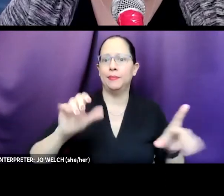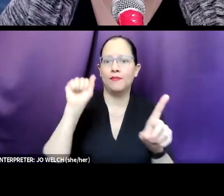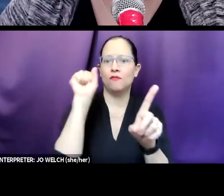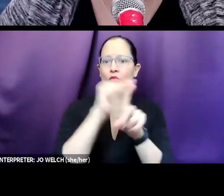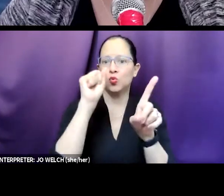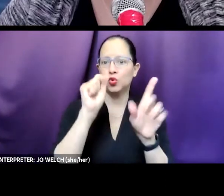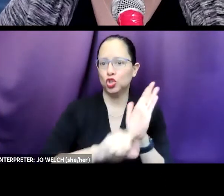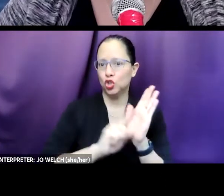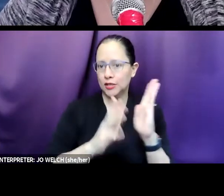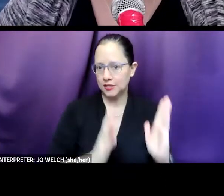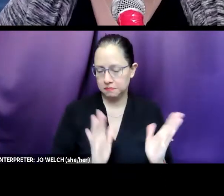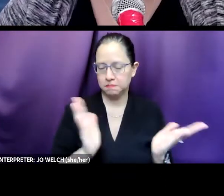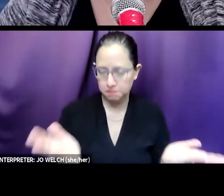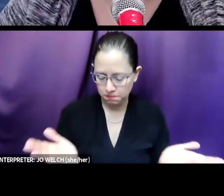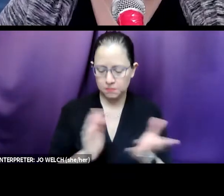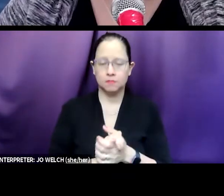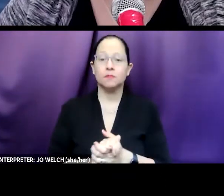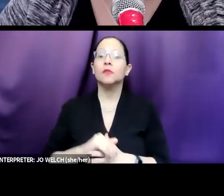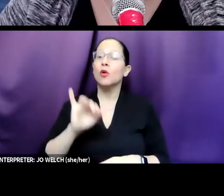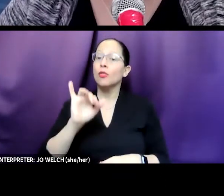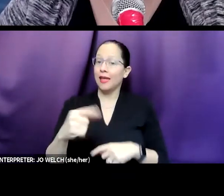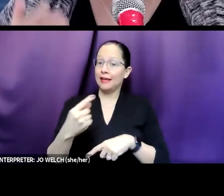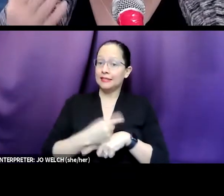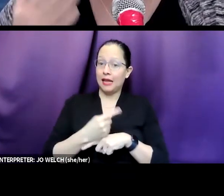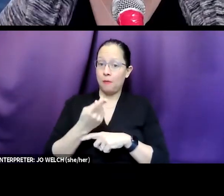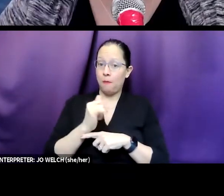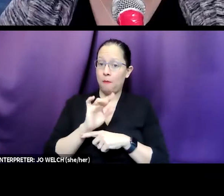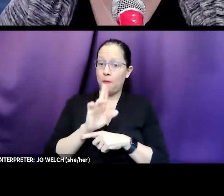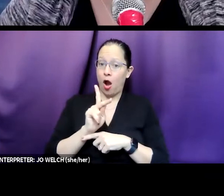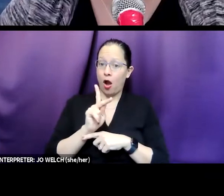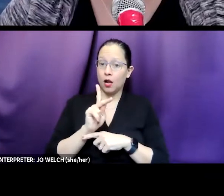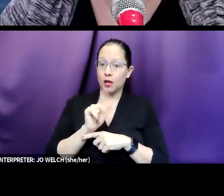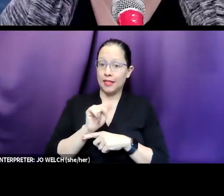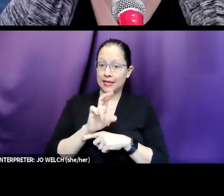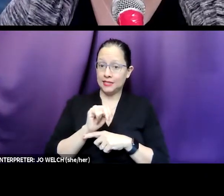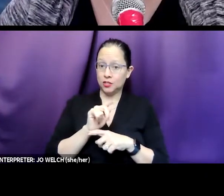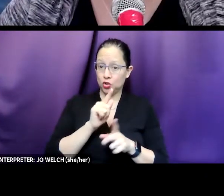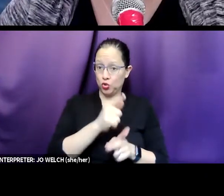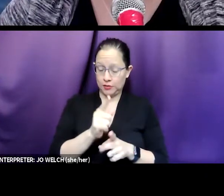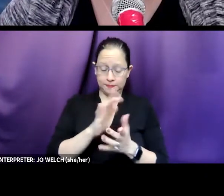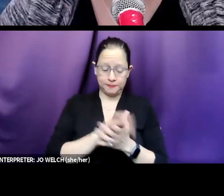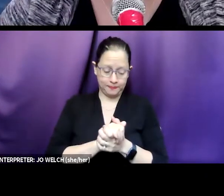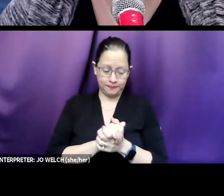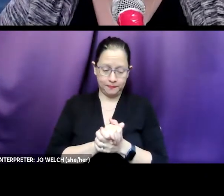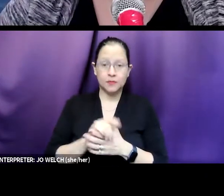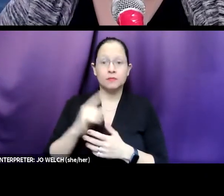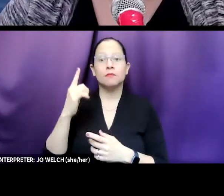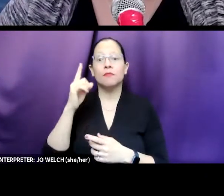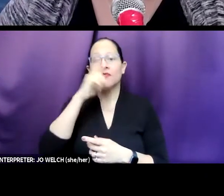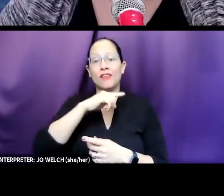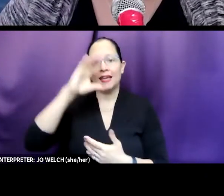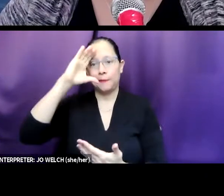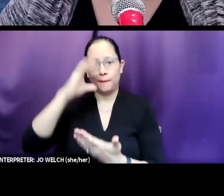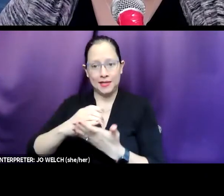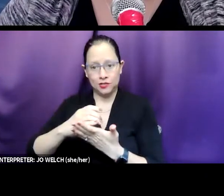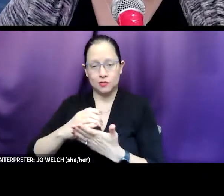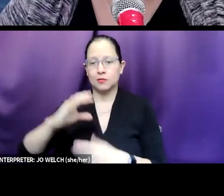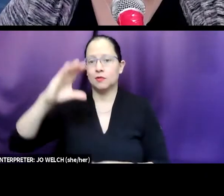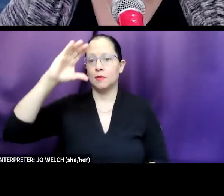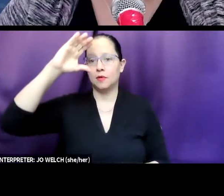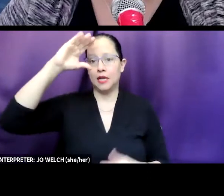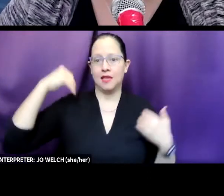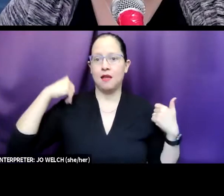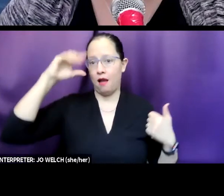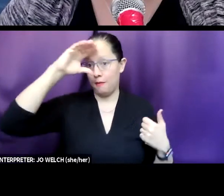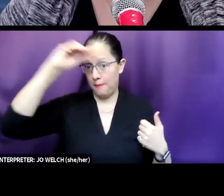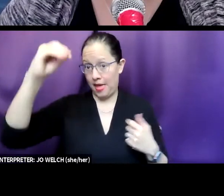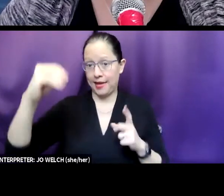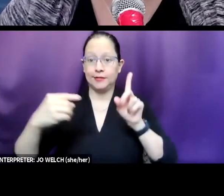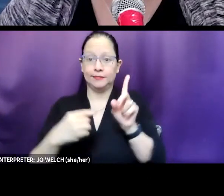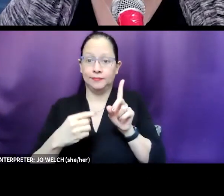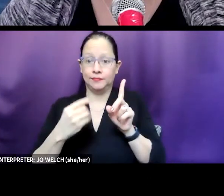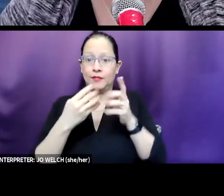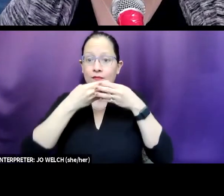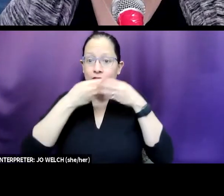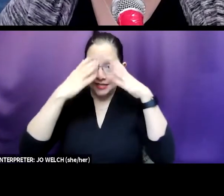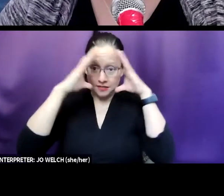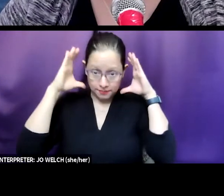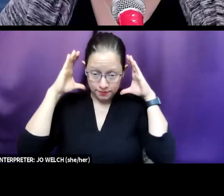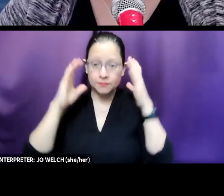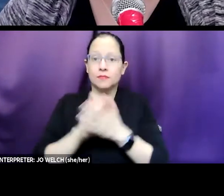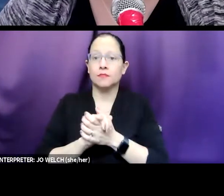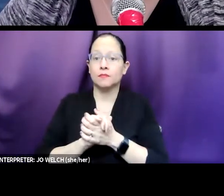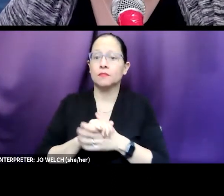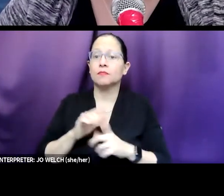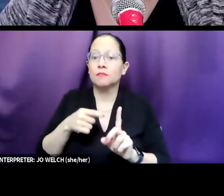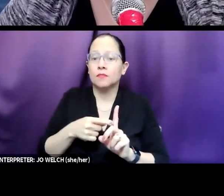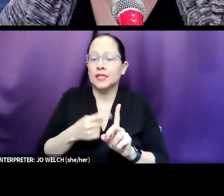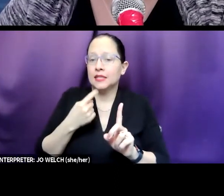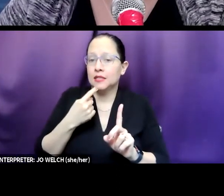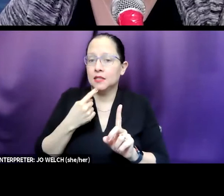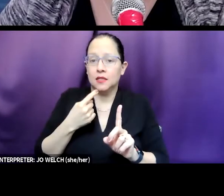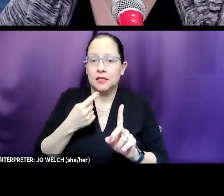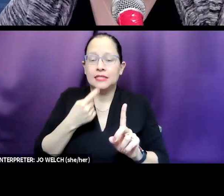Someone posted a picture of a young man with his face covered claiming that it was the suspect in the school shooting, and that this picture was actually, him being part of this republic of Florida militia.